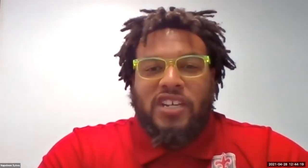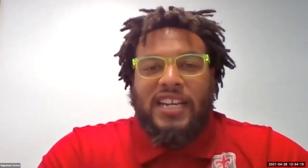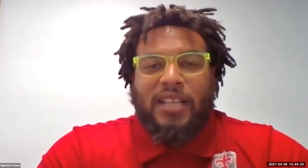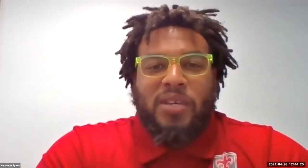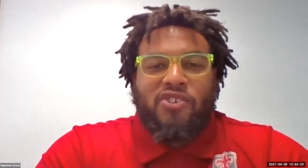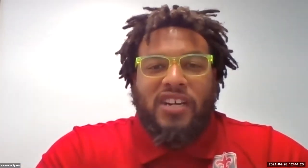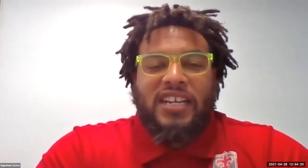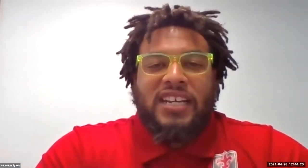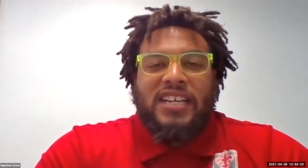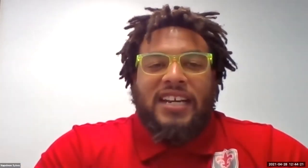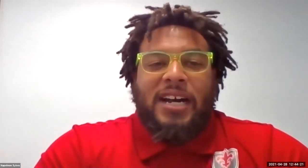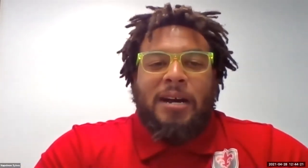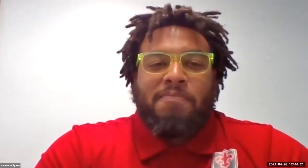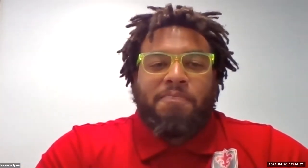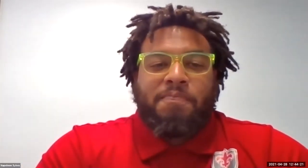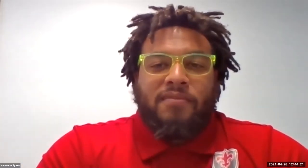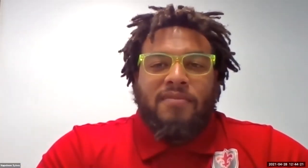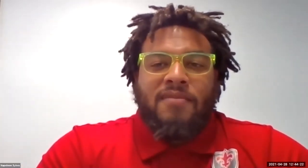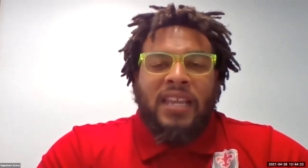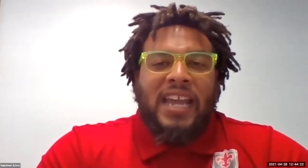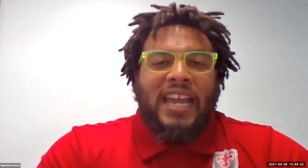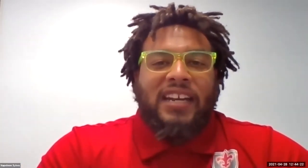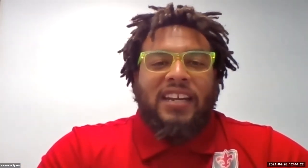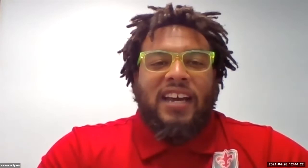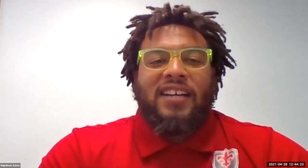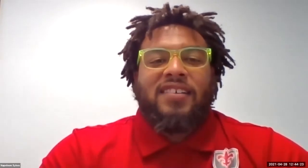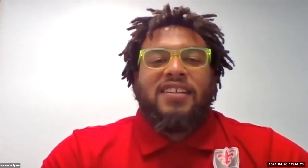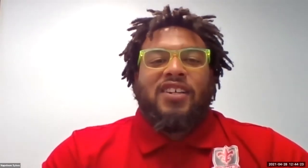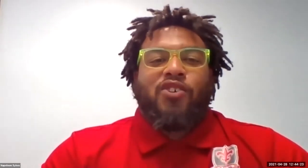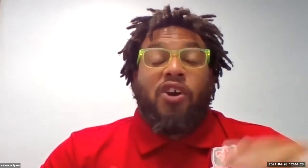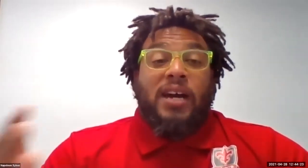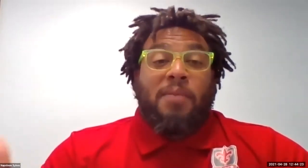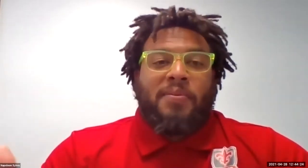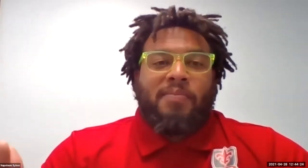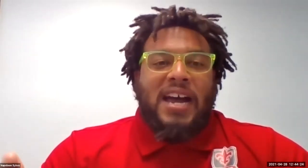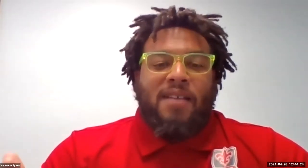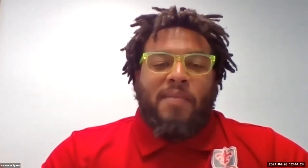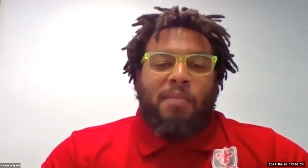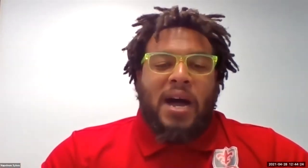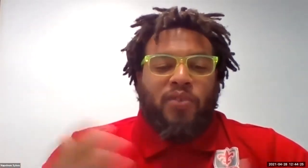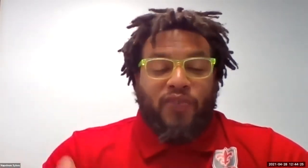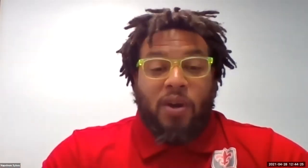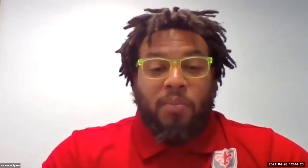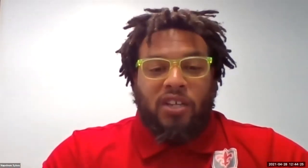My dad and I on Sundays would swing through Lexington Market after church before soccer.